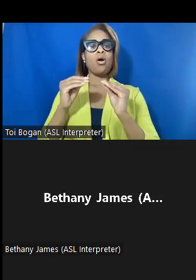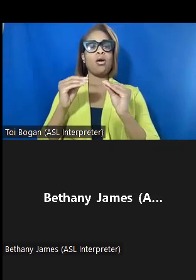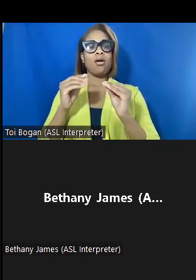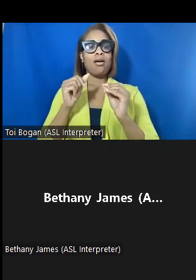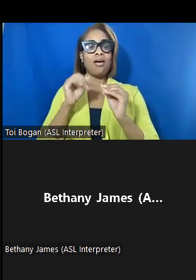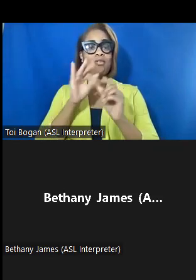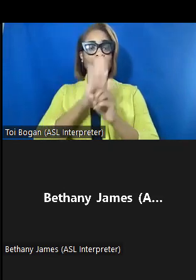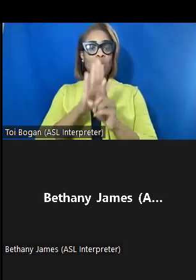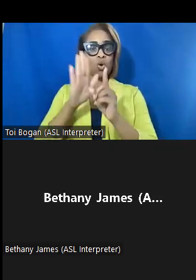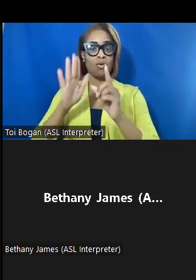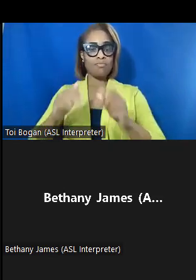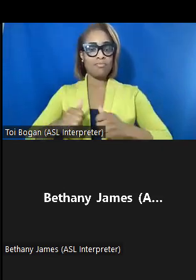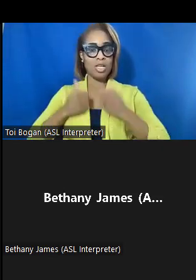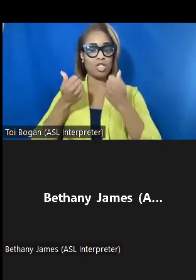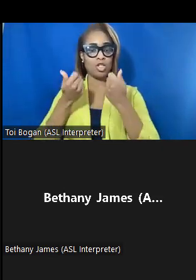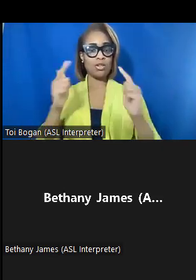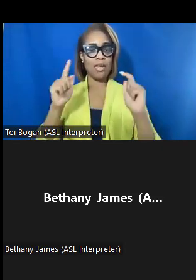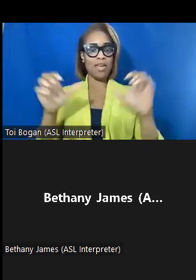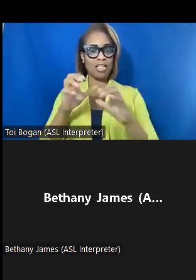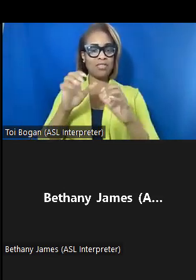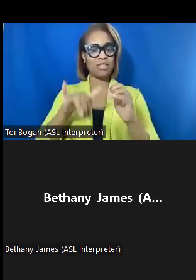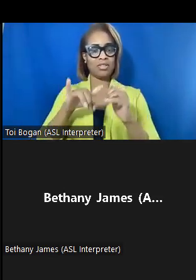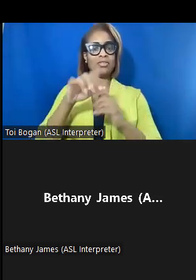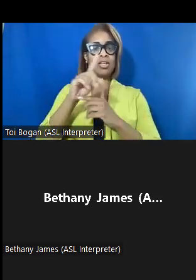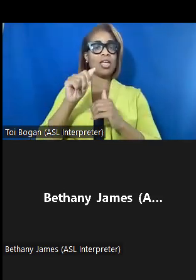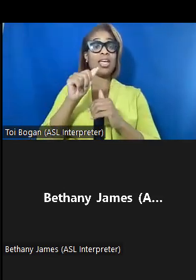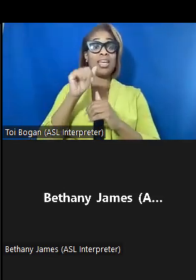Or if you don't meet that definition but you have a record of being a person that has a